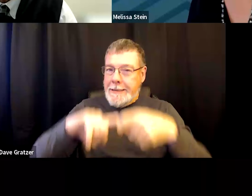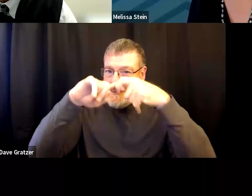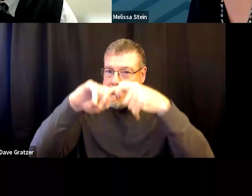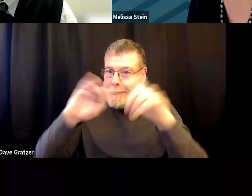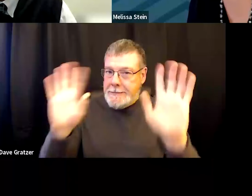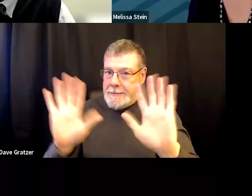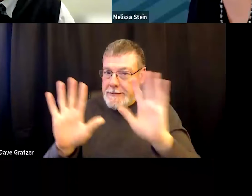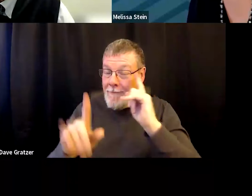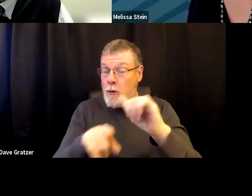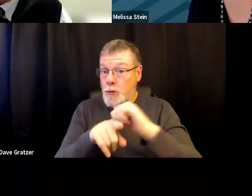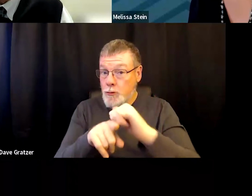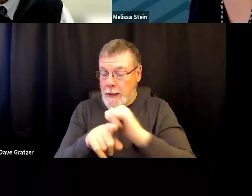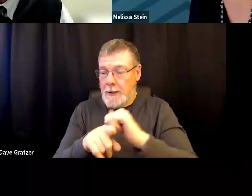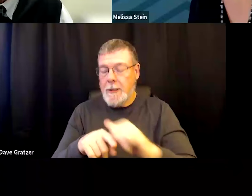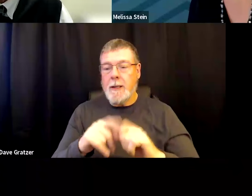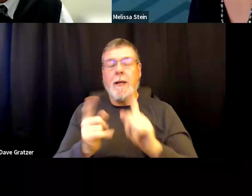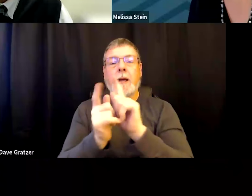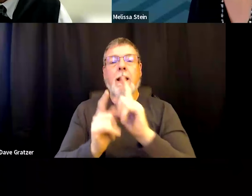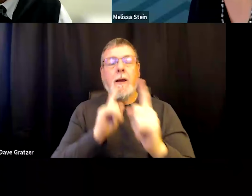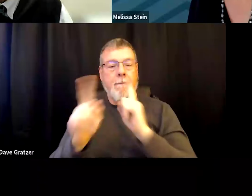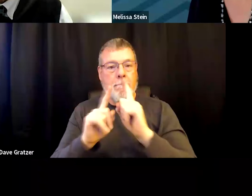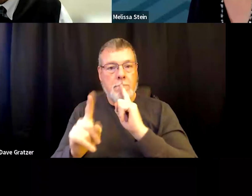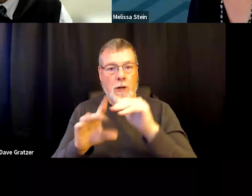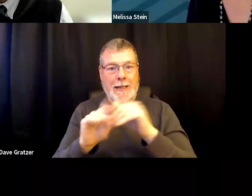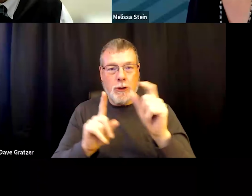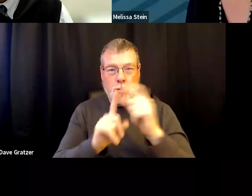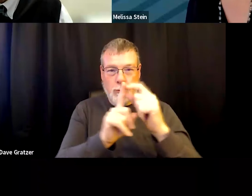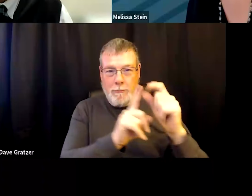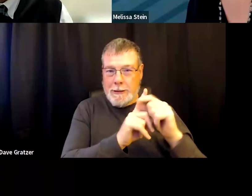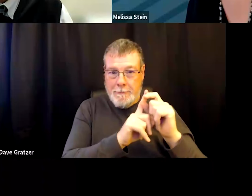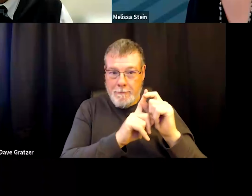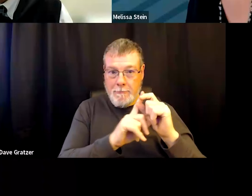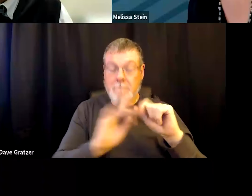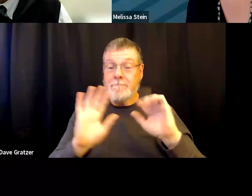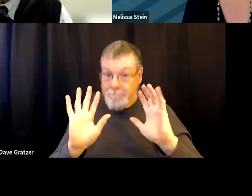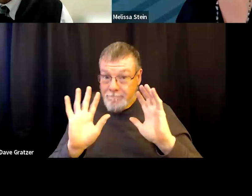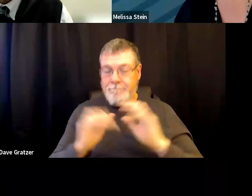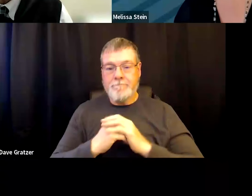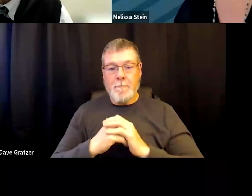would be to be conversant in terminology that's used in the screening instrument.